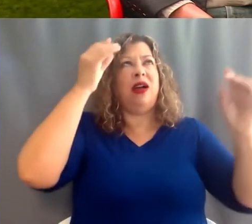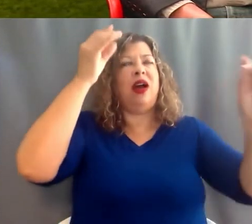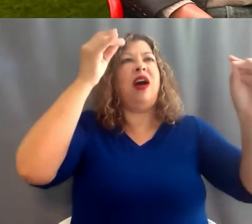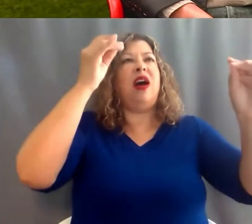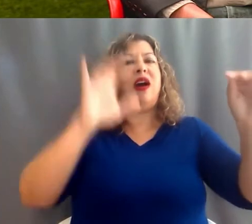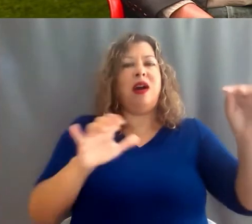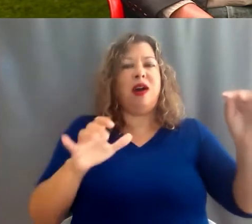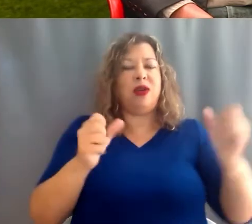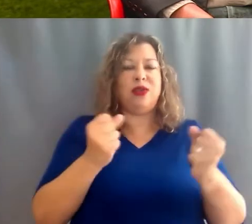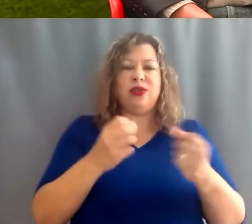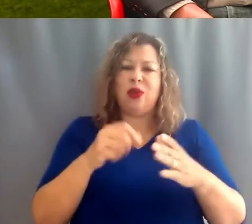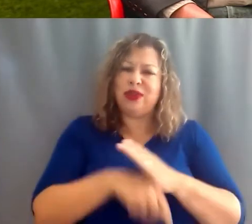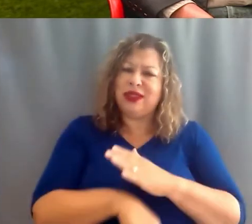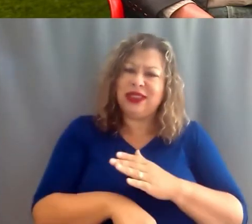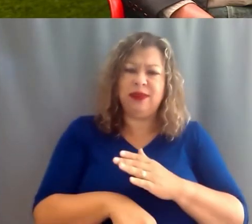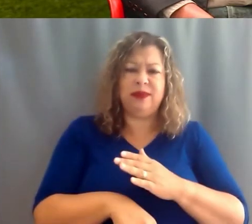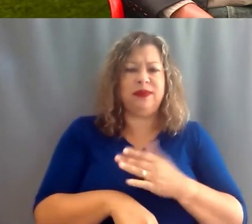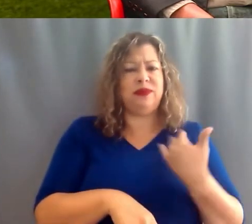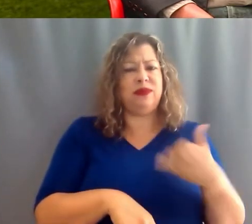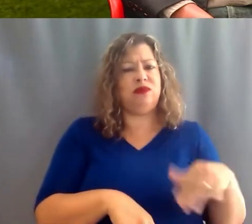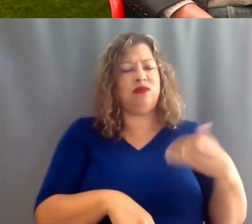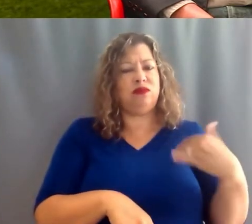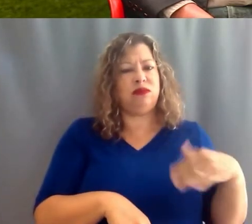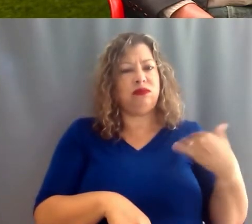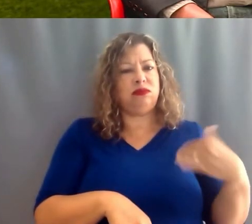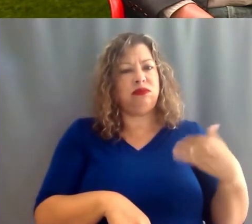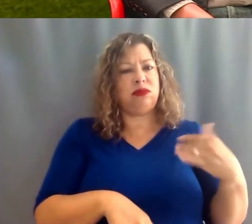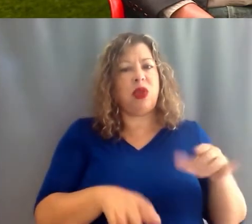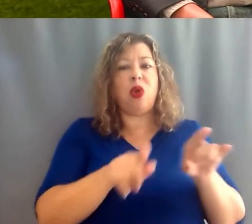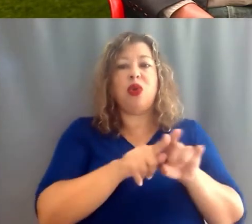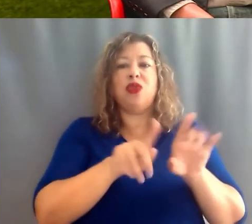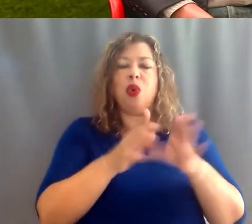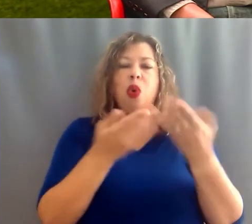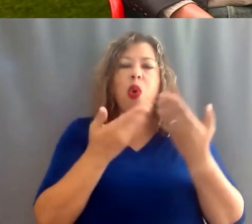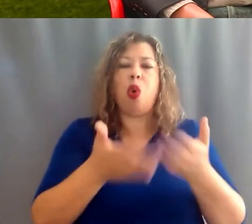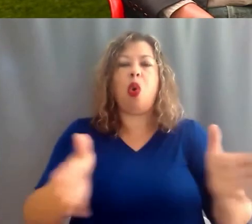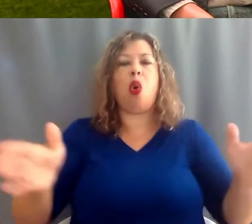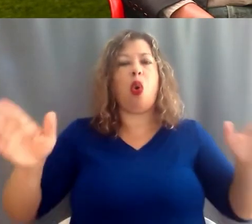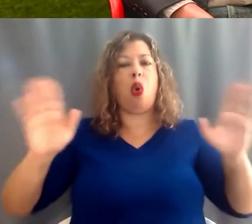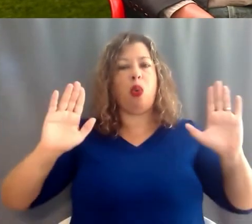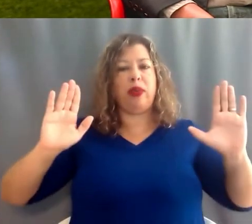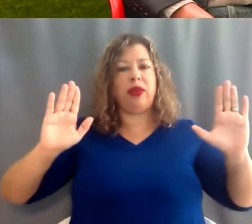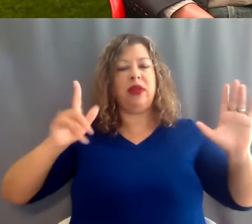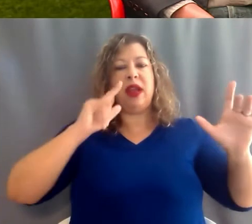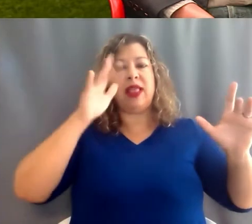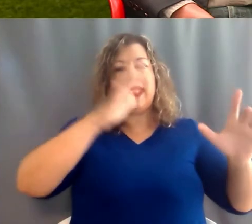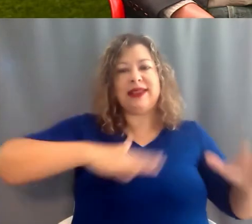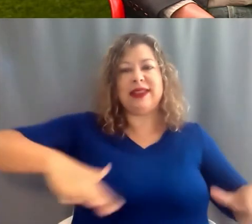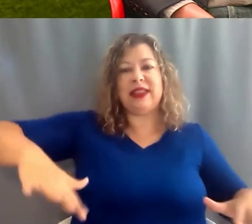It was also open-ended. It wasn't like the space is designed and then you come and fill it.